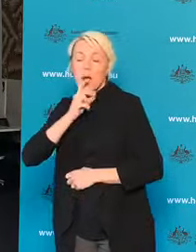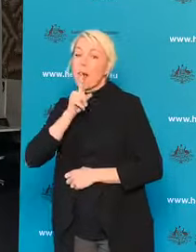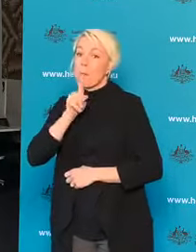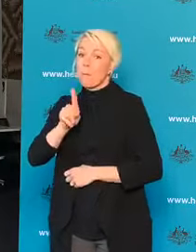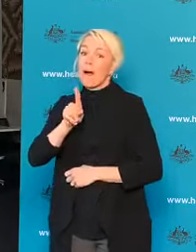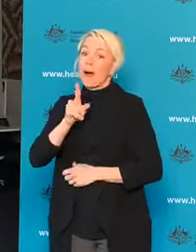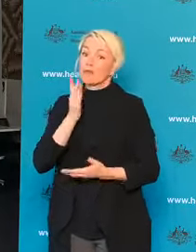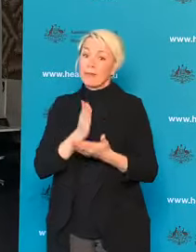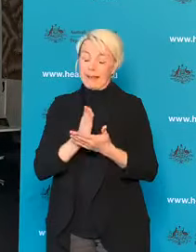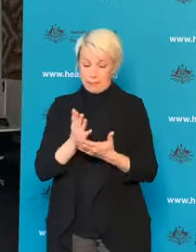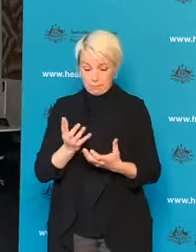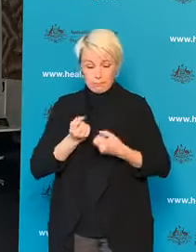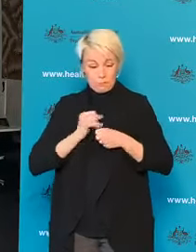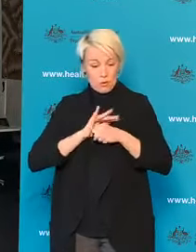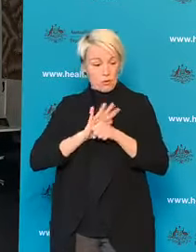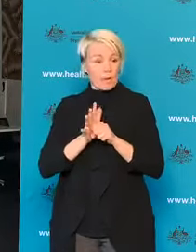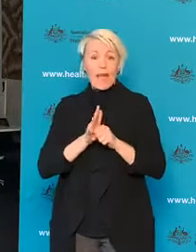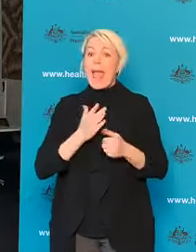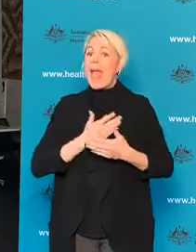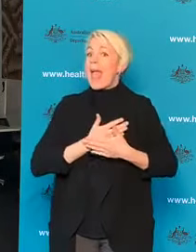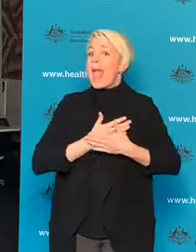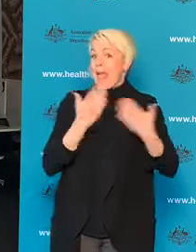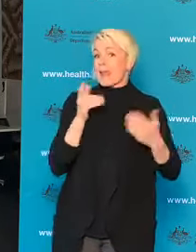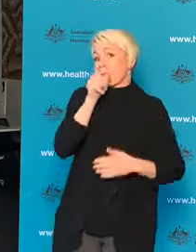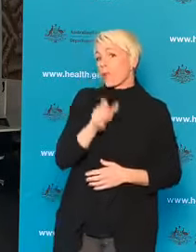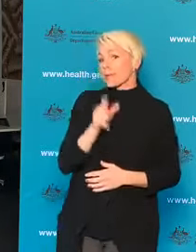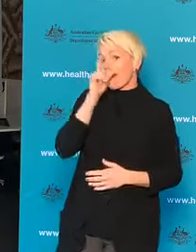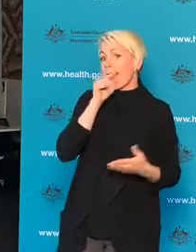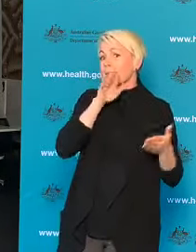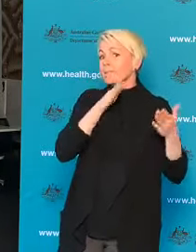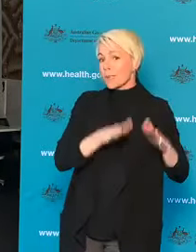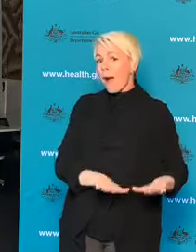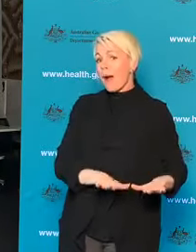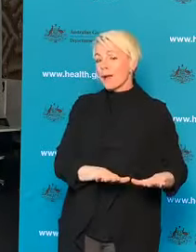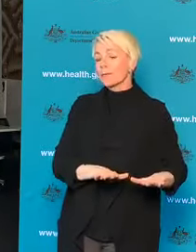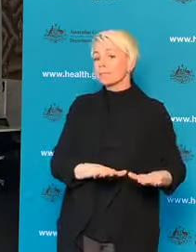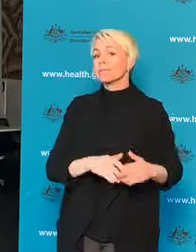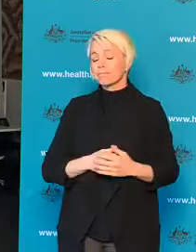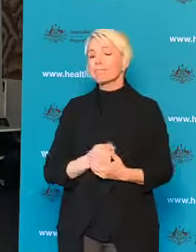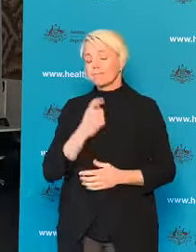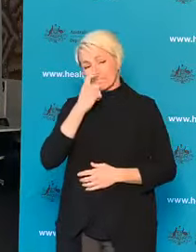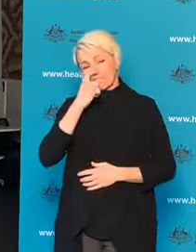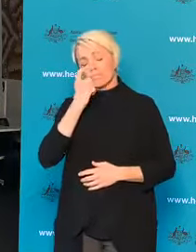can be fatal to anyone at any age. Our thoughts are with those who have